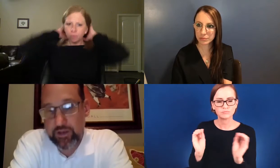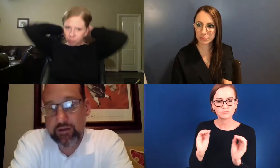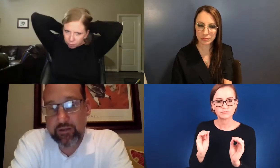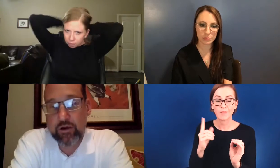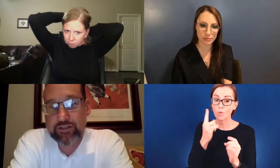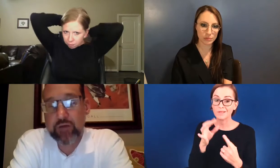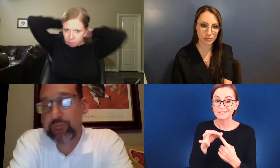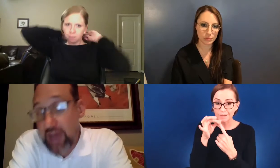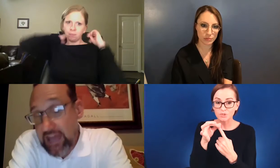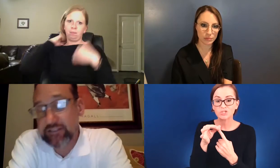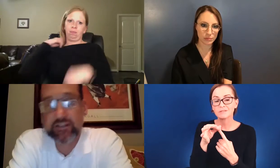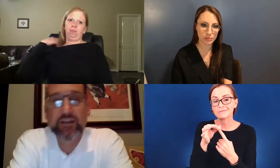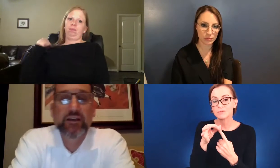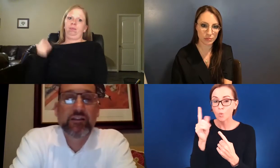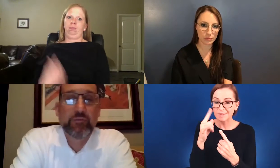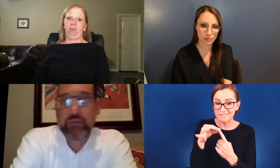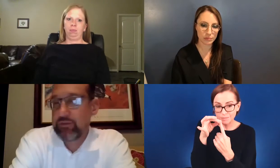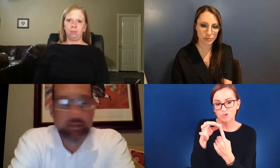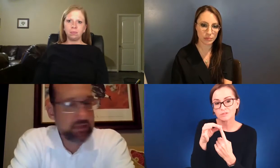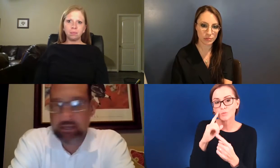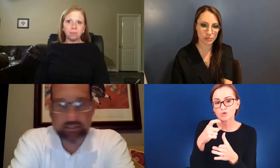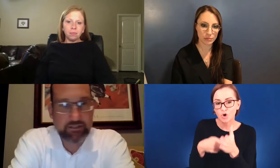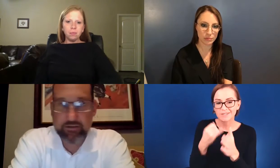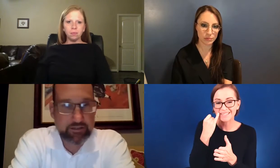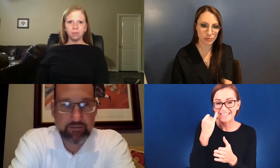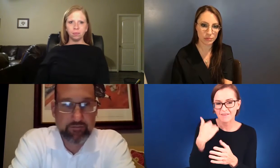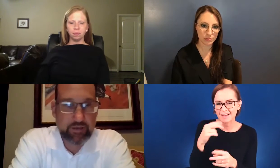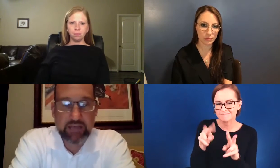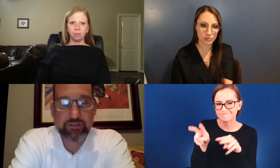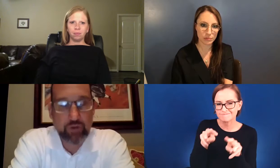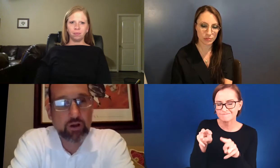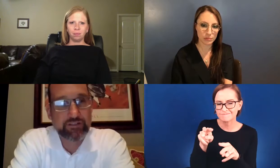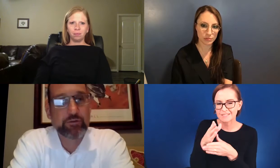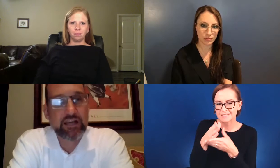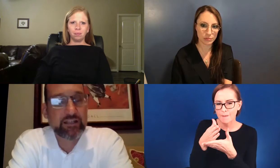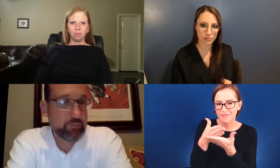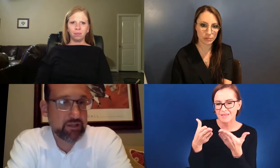when there are some facts that make me think the case isn't as strong as I was like it to be,